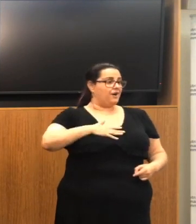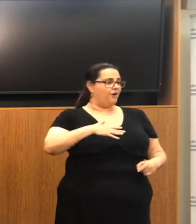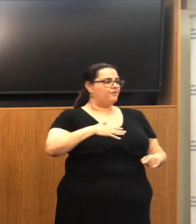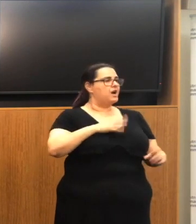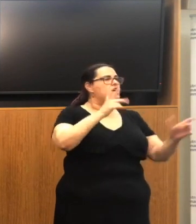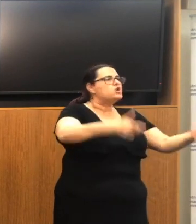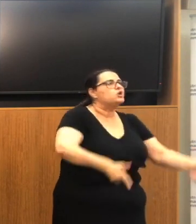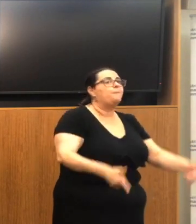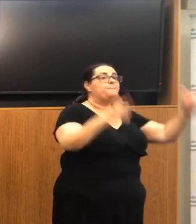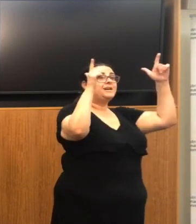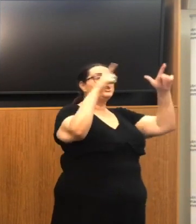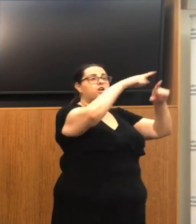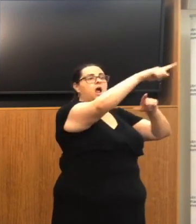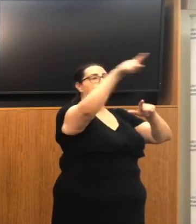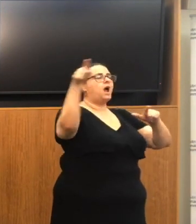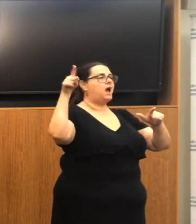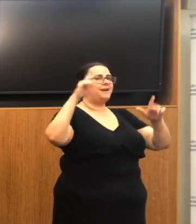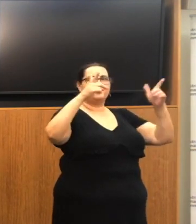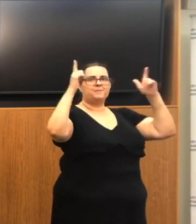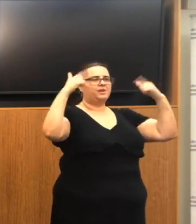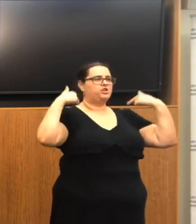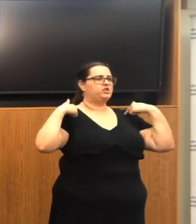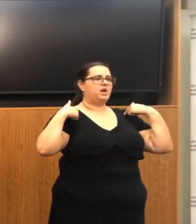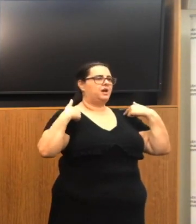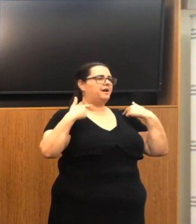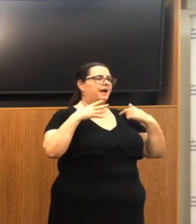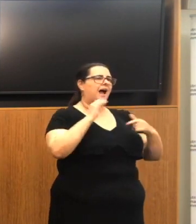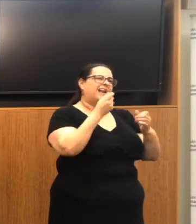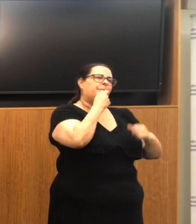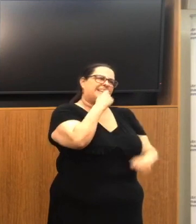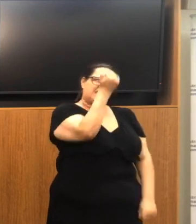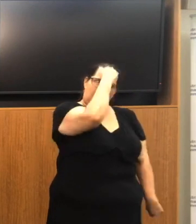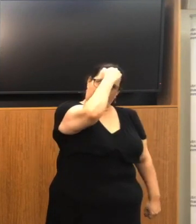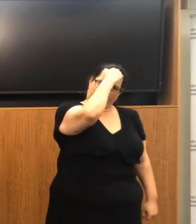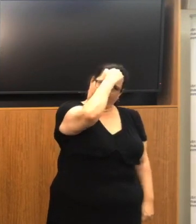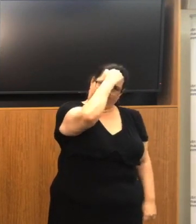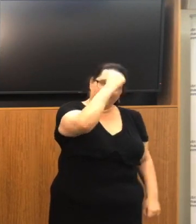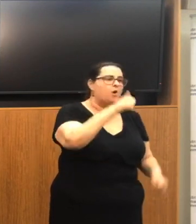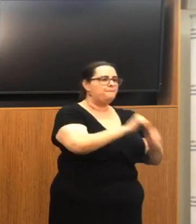not to be particularly quick on the update. So being direct,